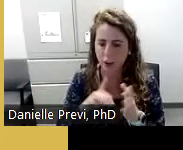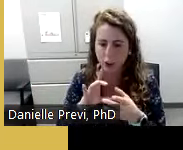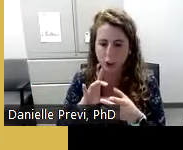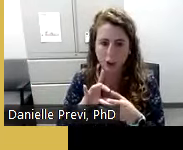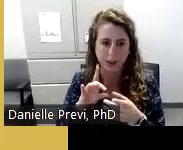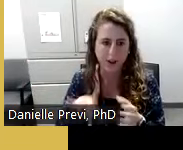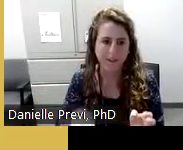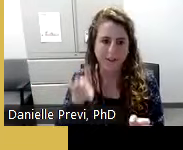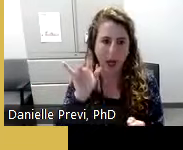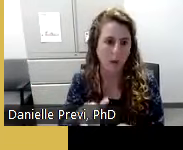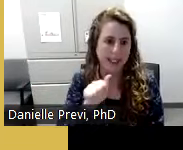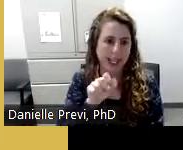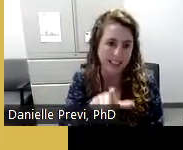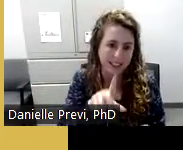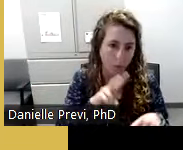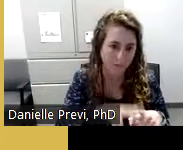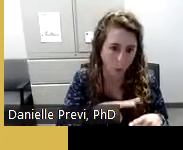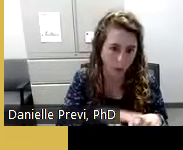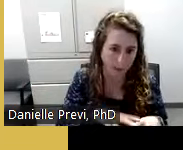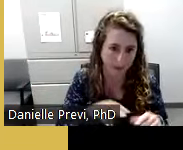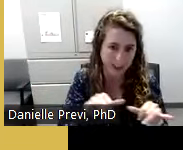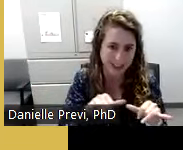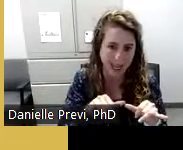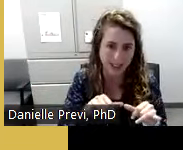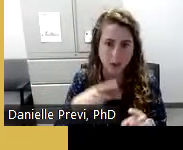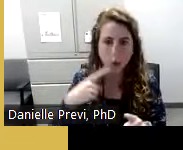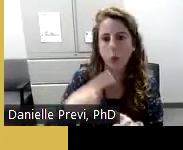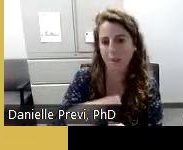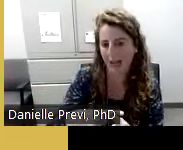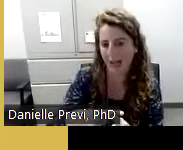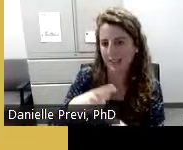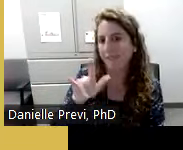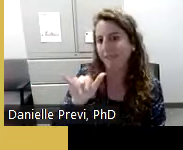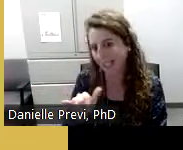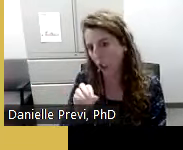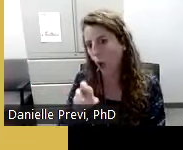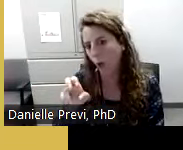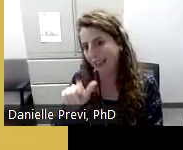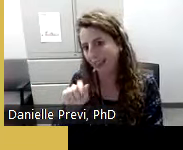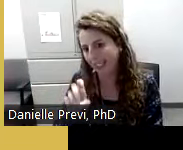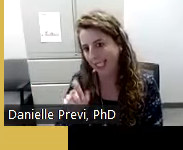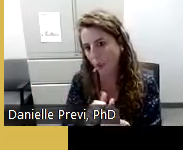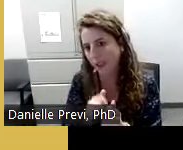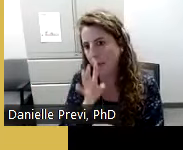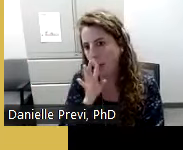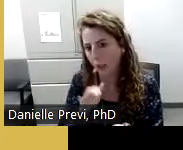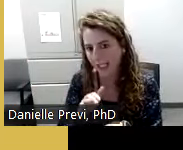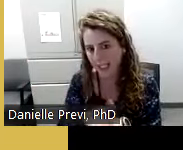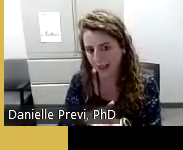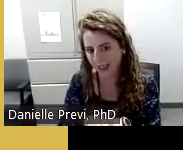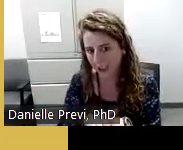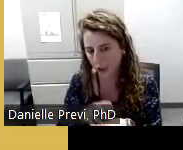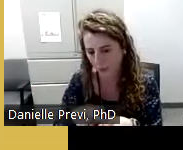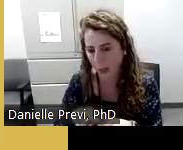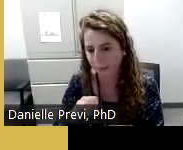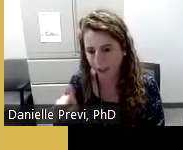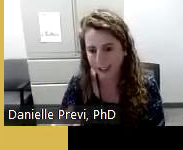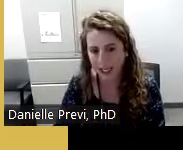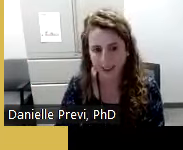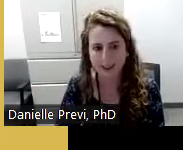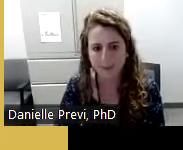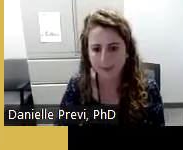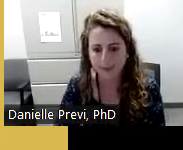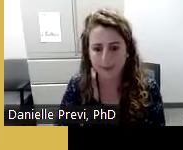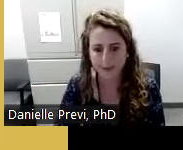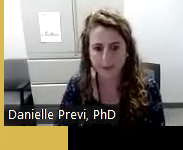So to summarize, this the research found that ASL vocabulary size can be positively correlated with